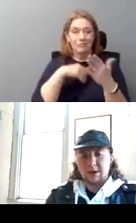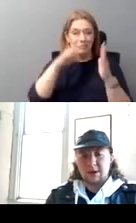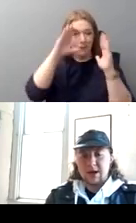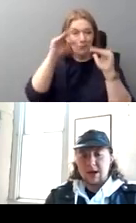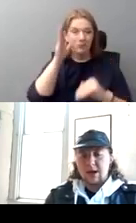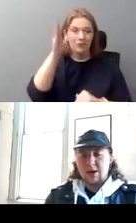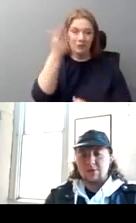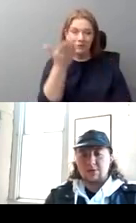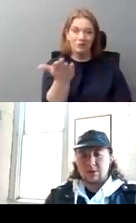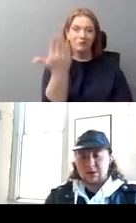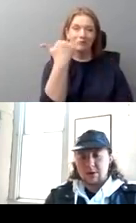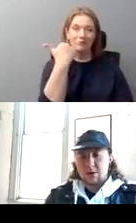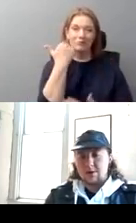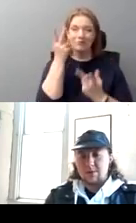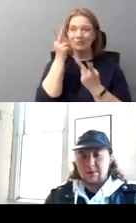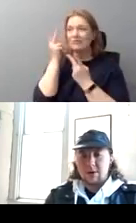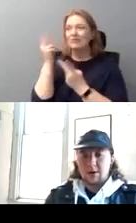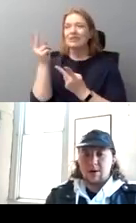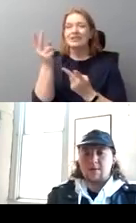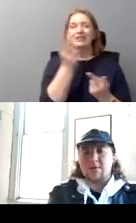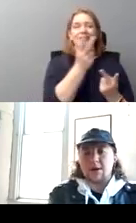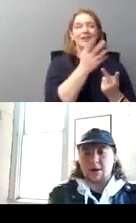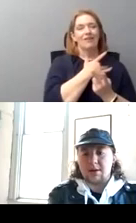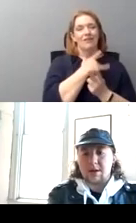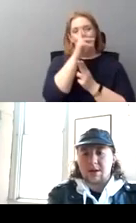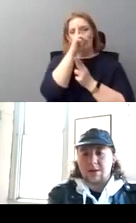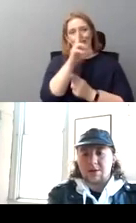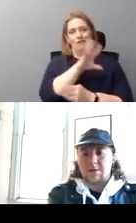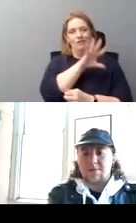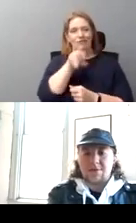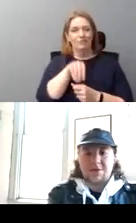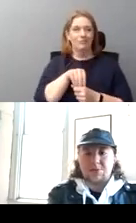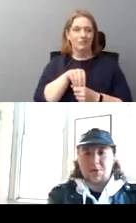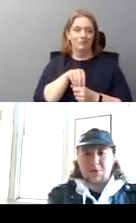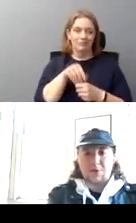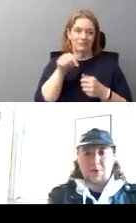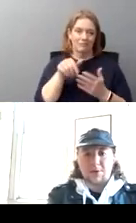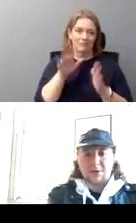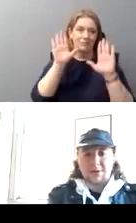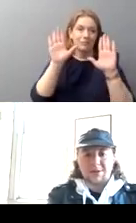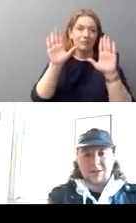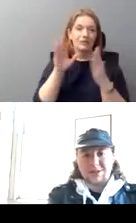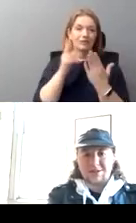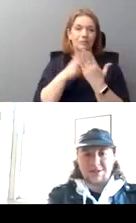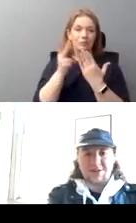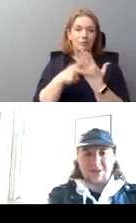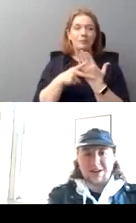and it was such an honor to be part of this wonderful organization, you know, like